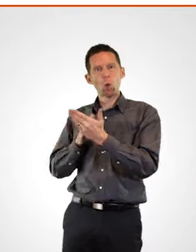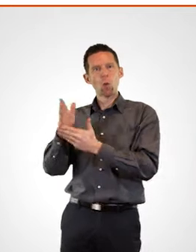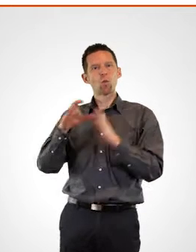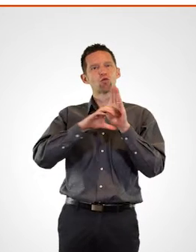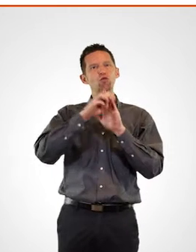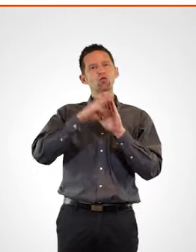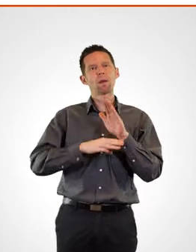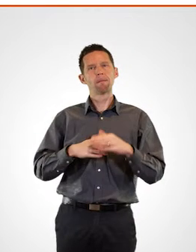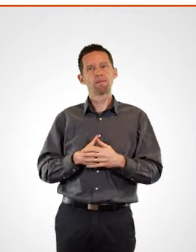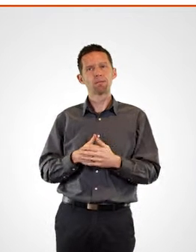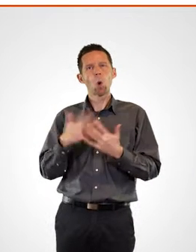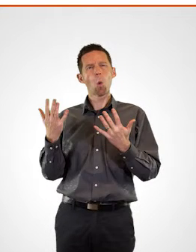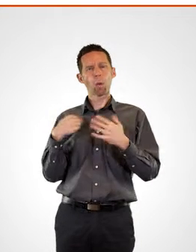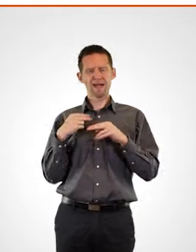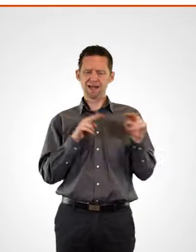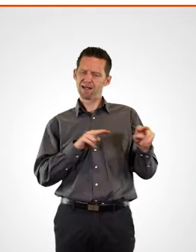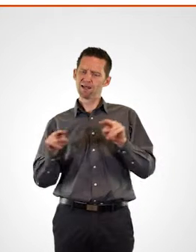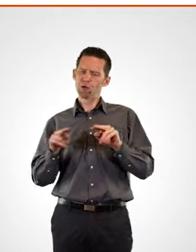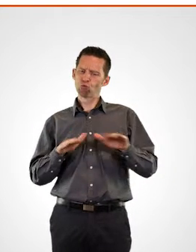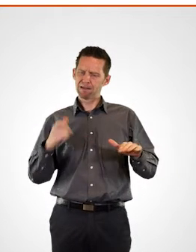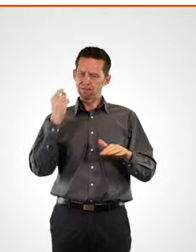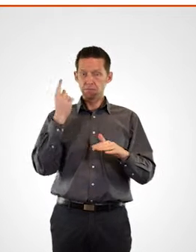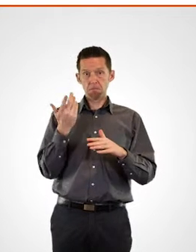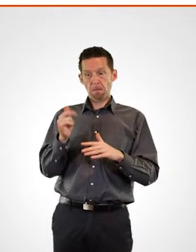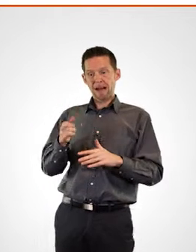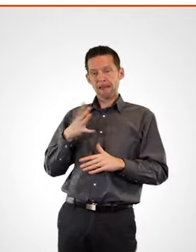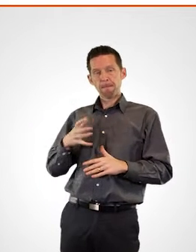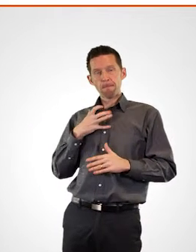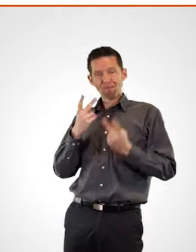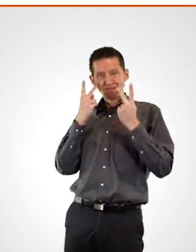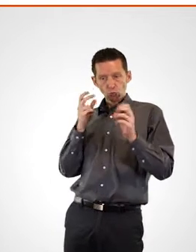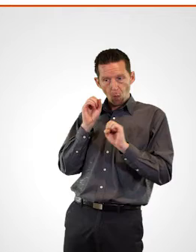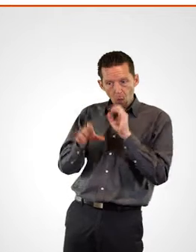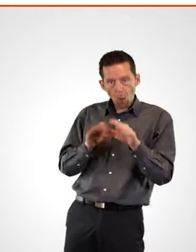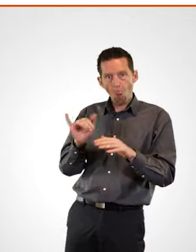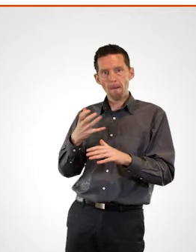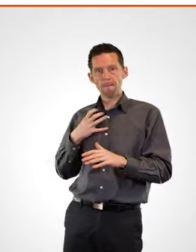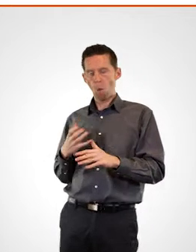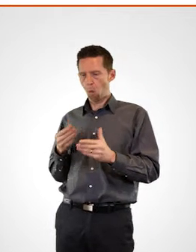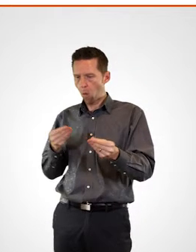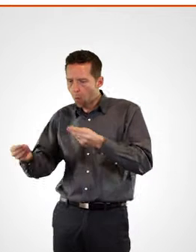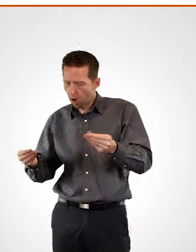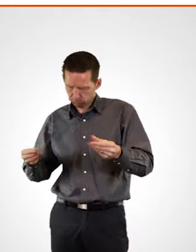So we look at children on both sides of the fence and determine how much visual or kinaesthetic support will be necessary